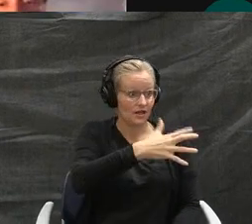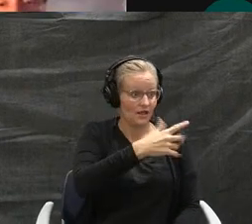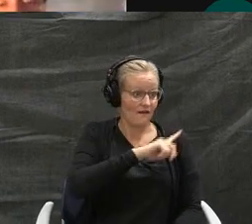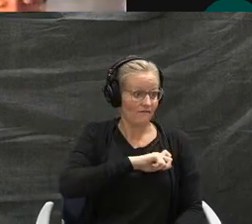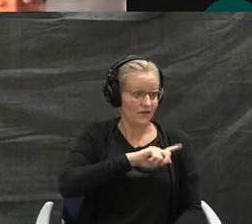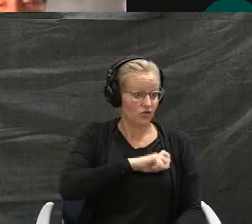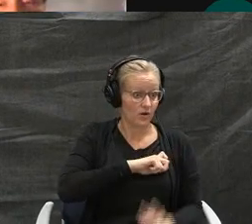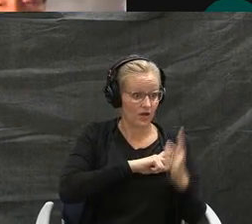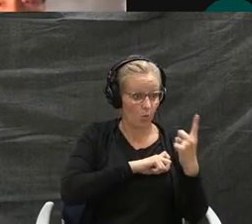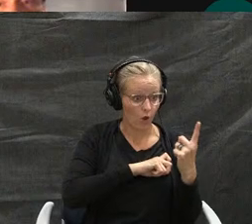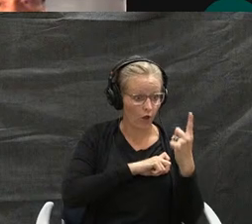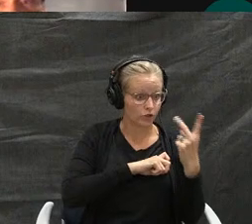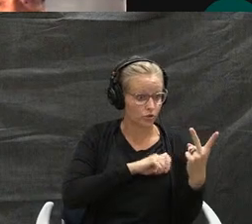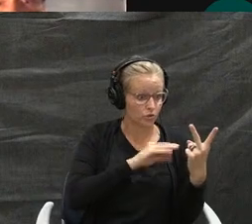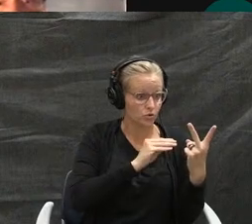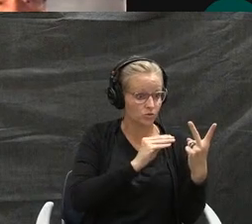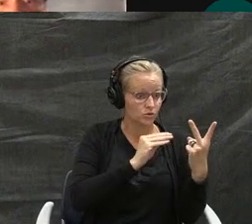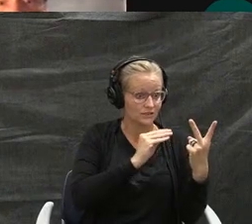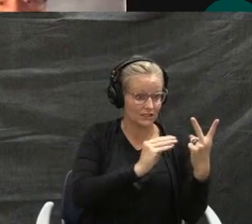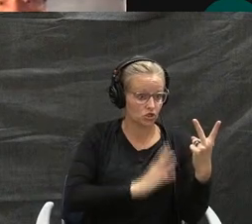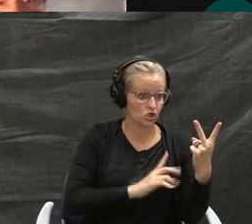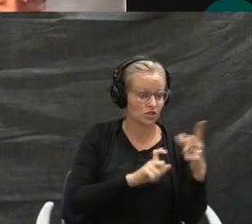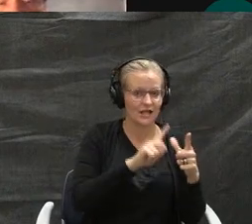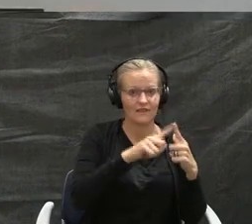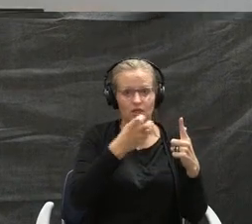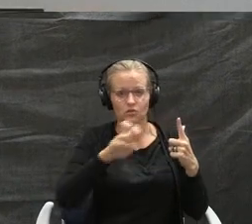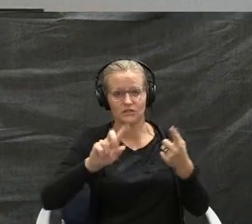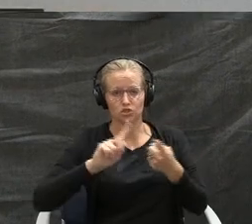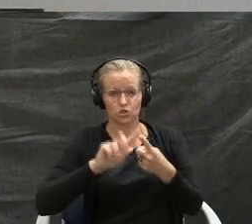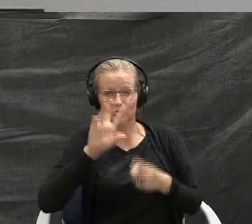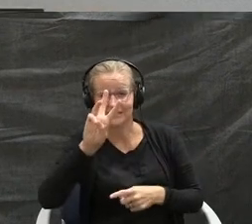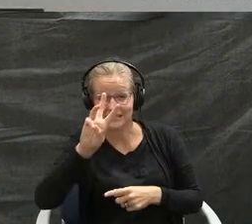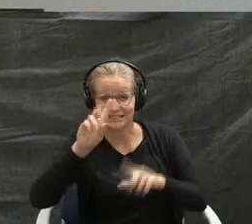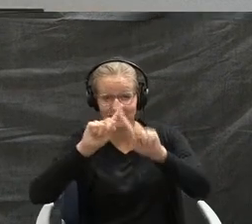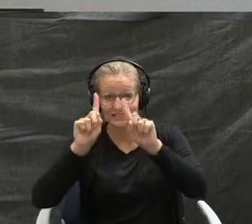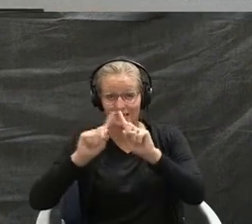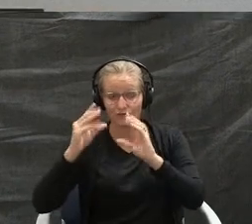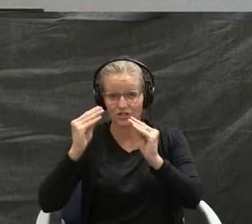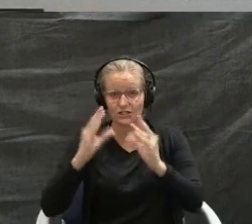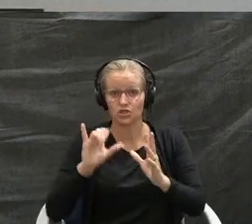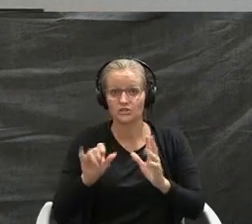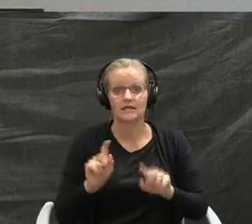sex. Not members free answer that but.